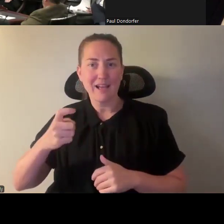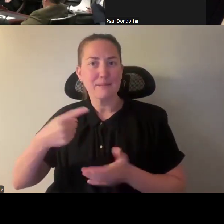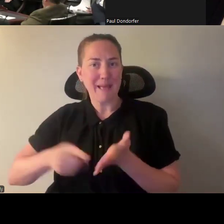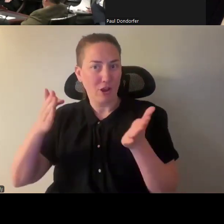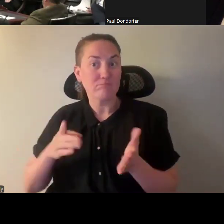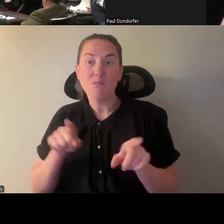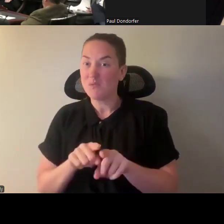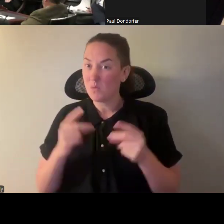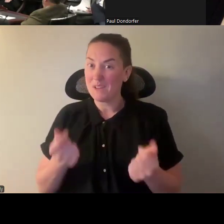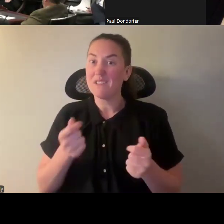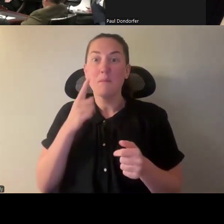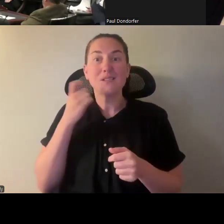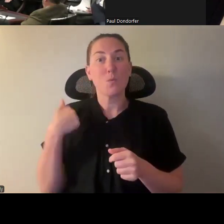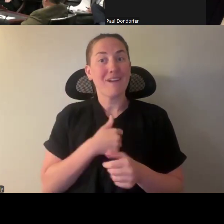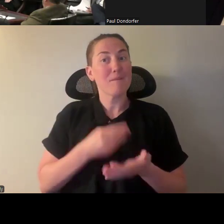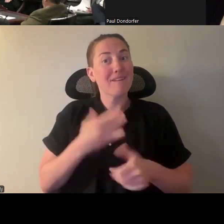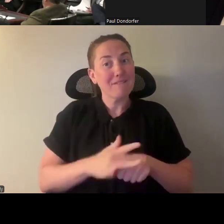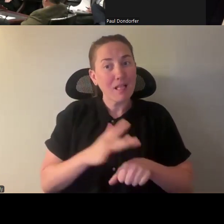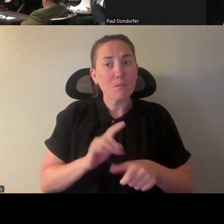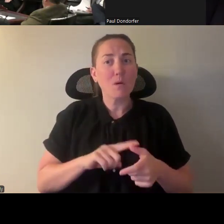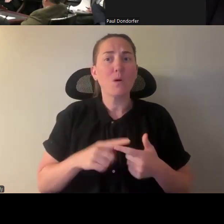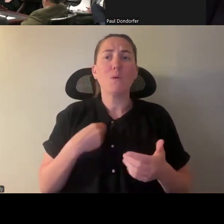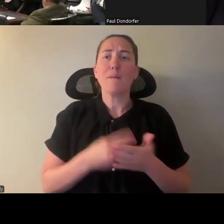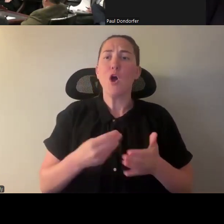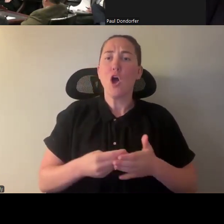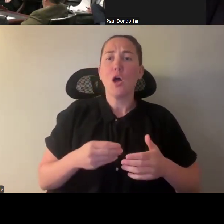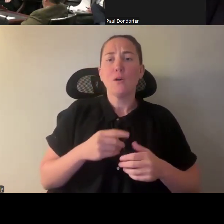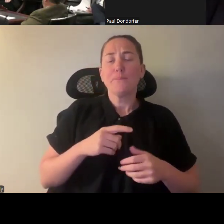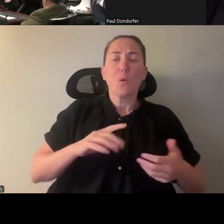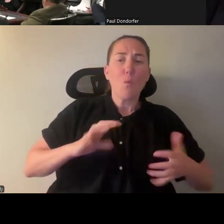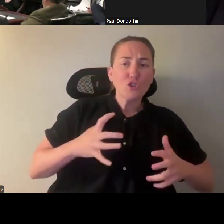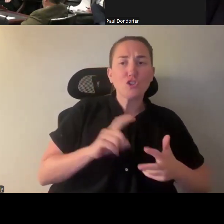the funds available We purchased washing machine and dryers for the inmates We purchased radio